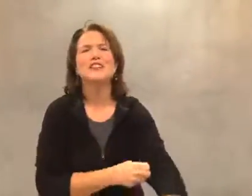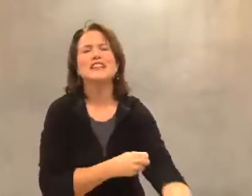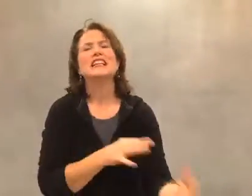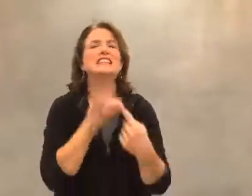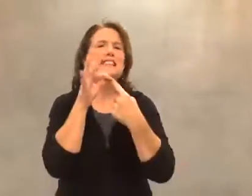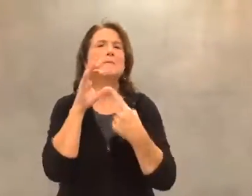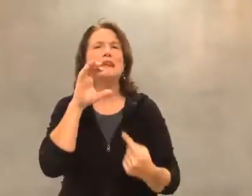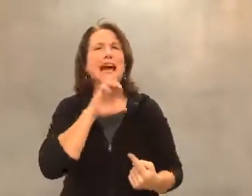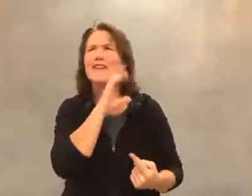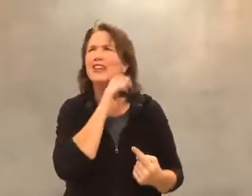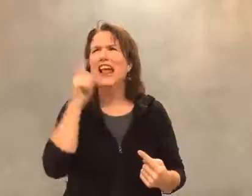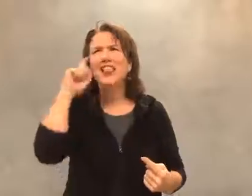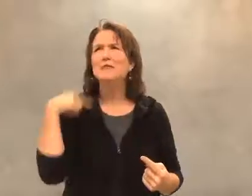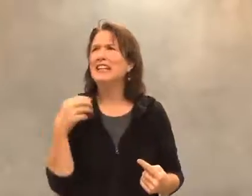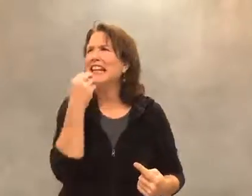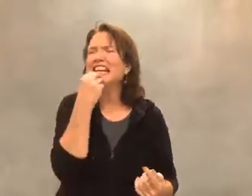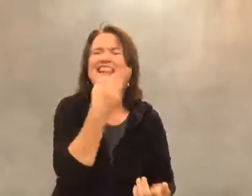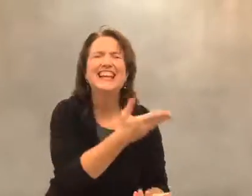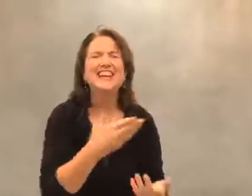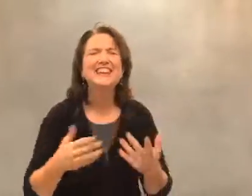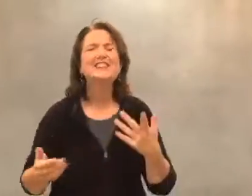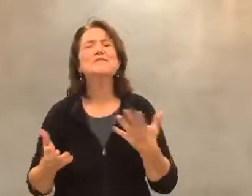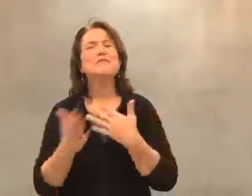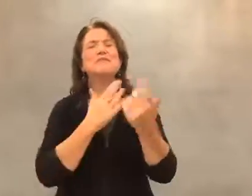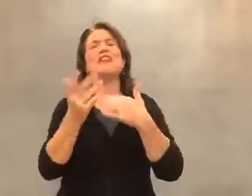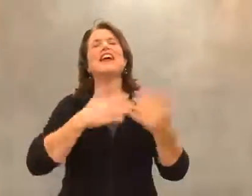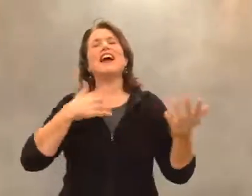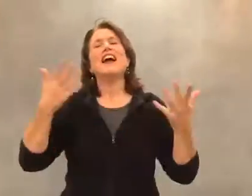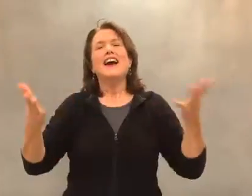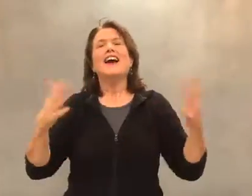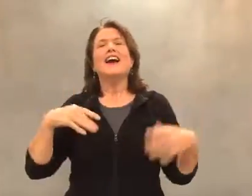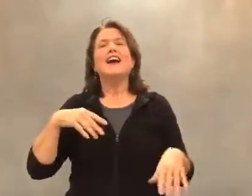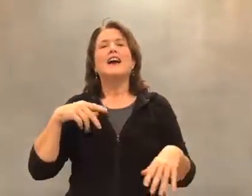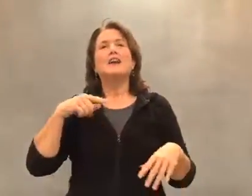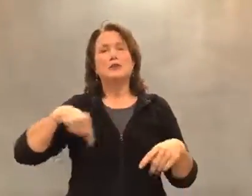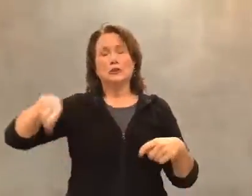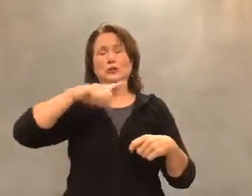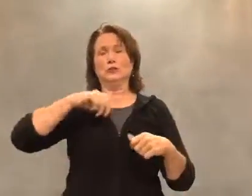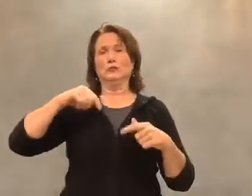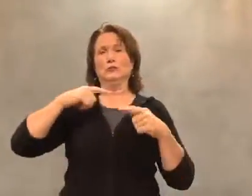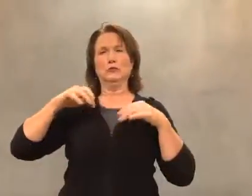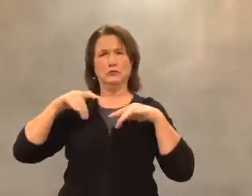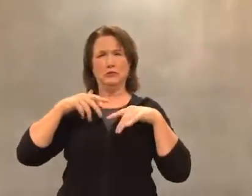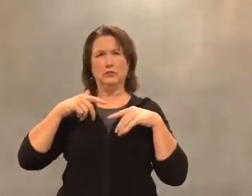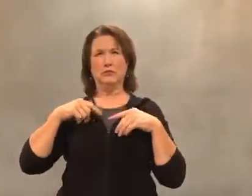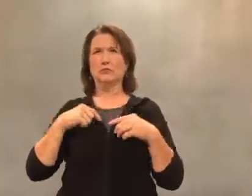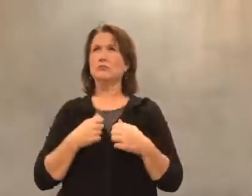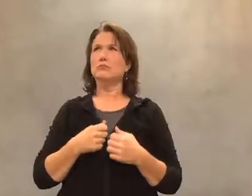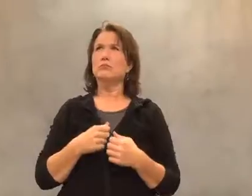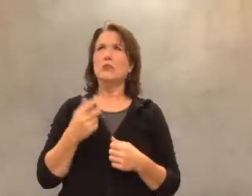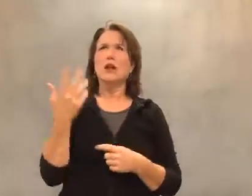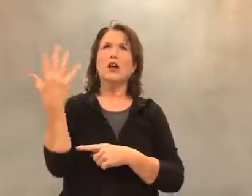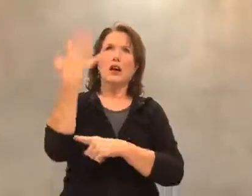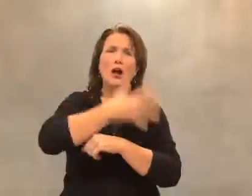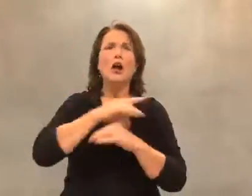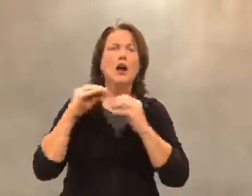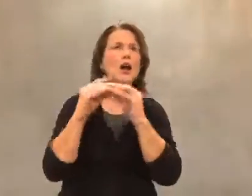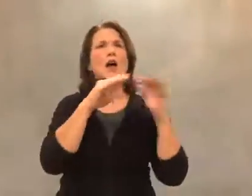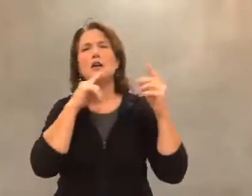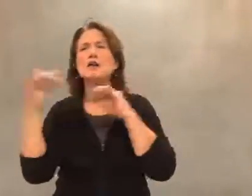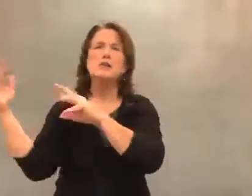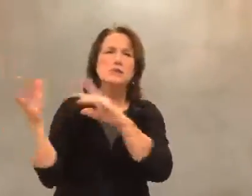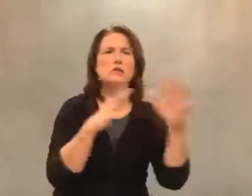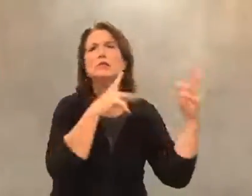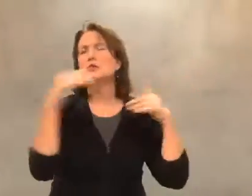Well, except for the cafeteria, I think. We ate there.